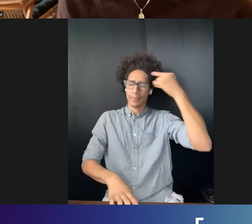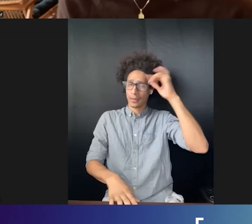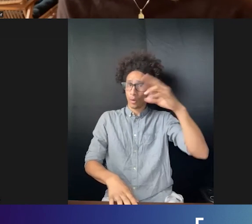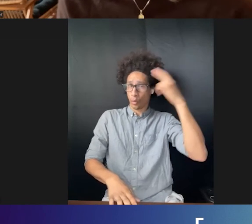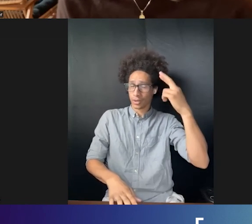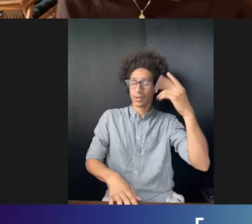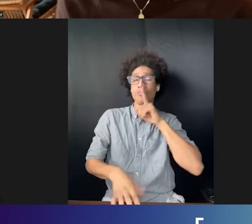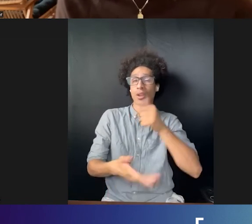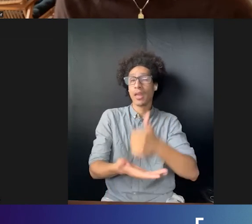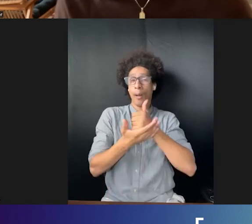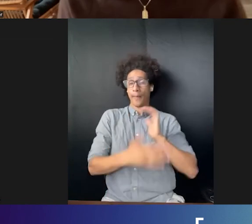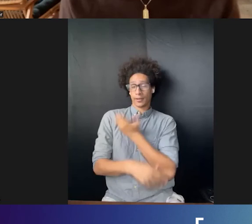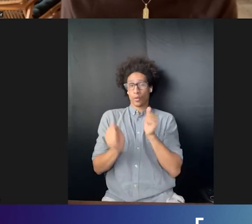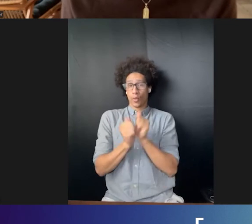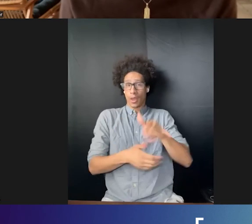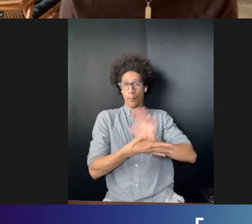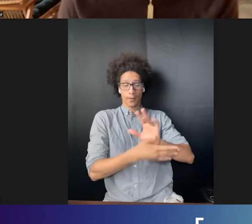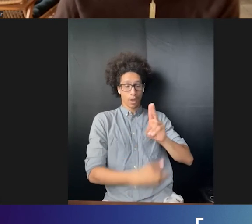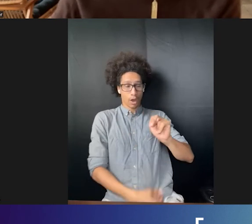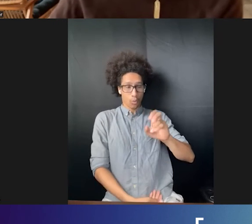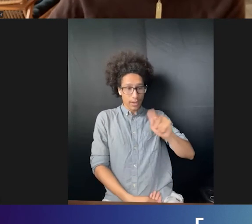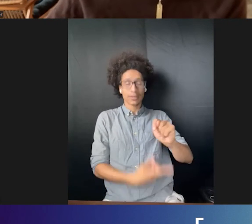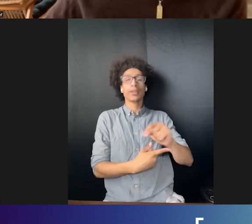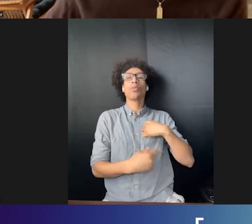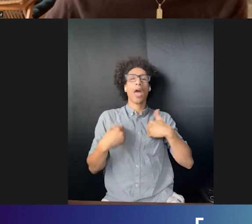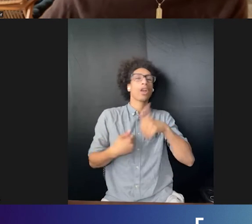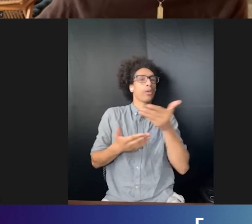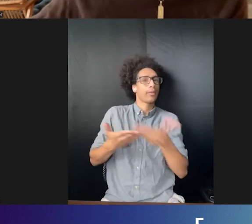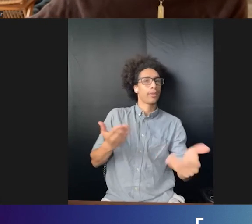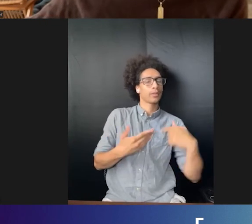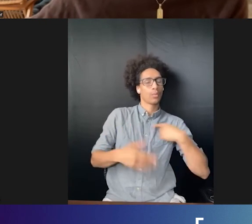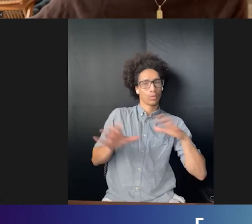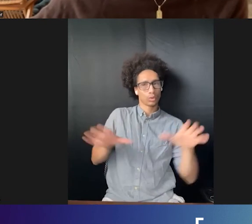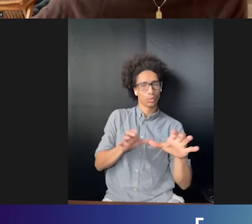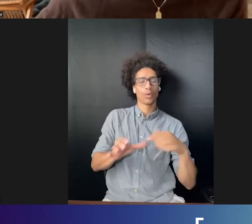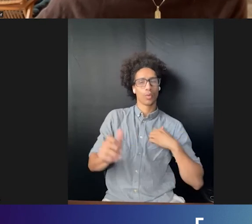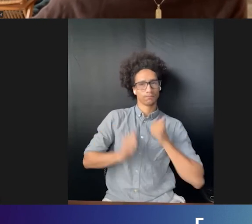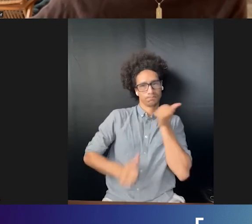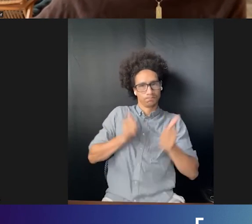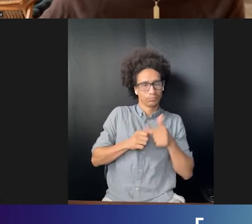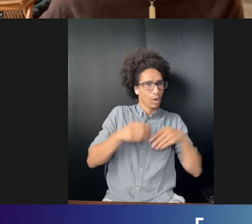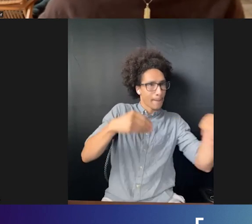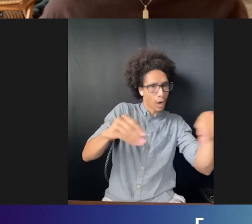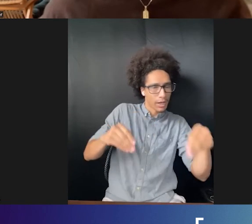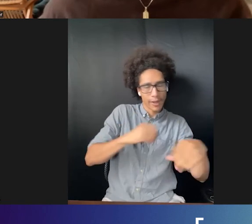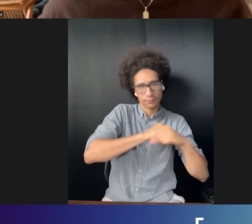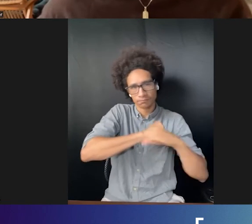with unrest was, because we had these other pieces of things where we were doing the marketing and the the publicity and we weren't reliant on,